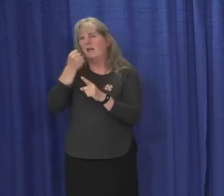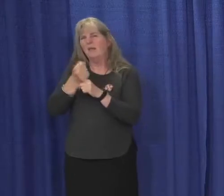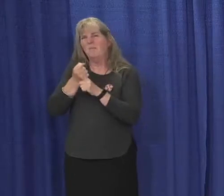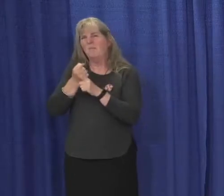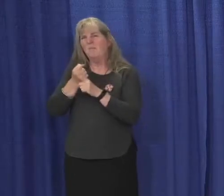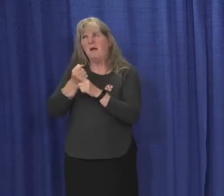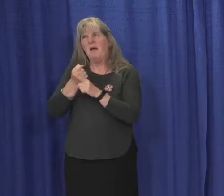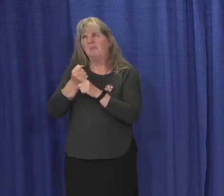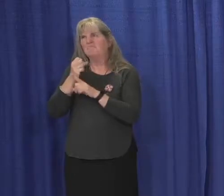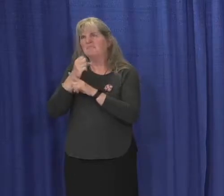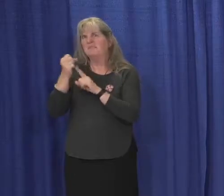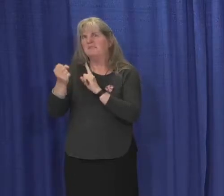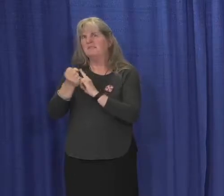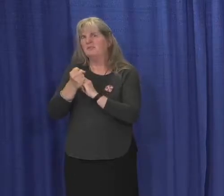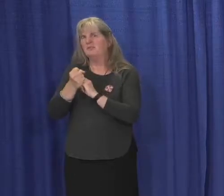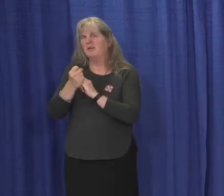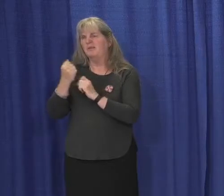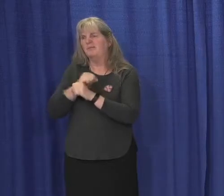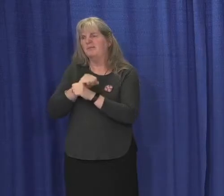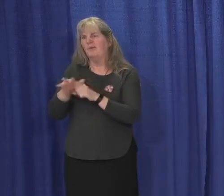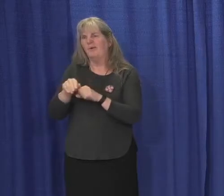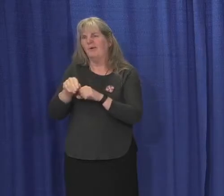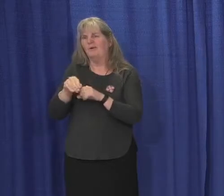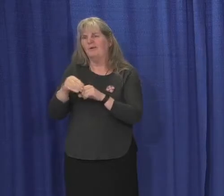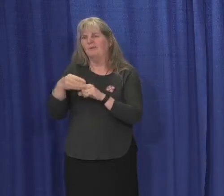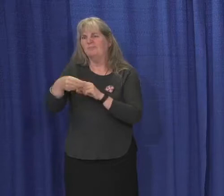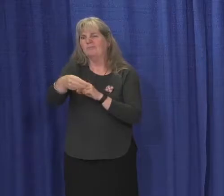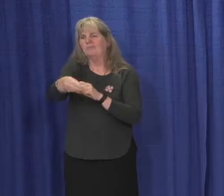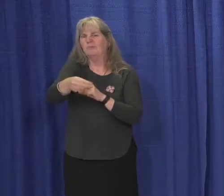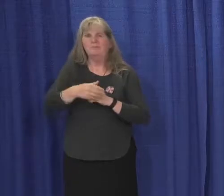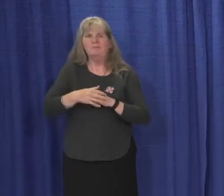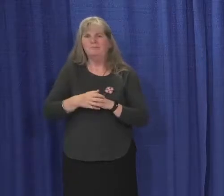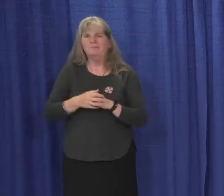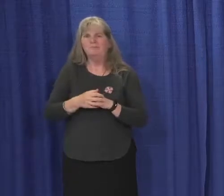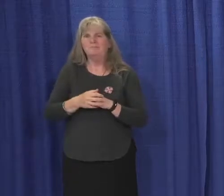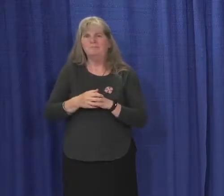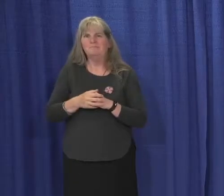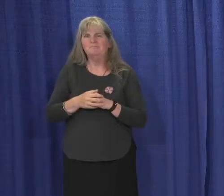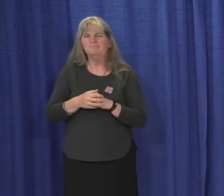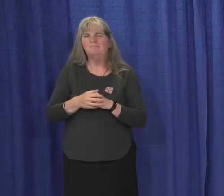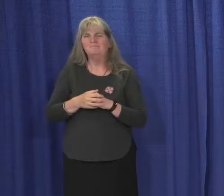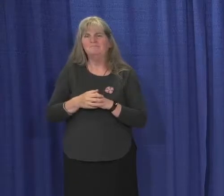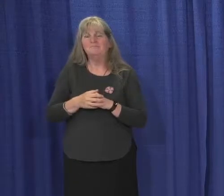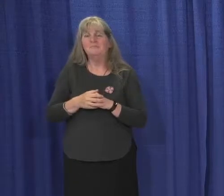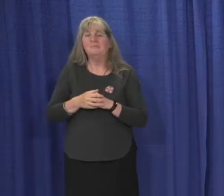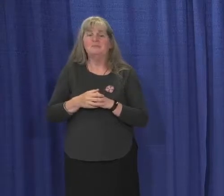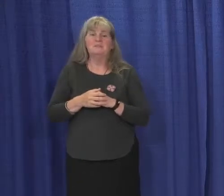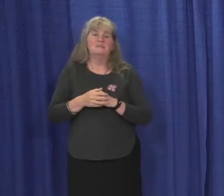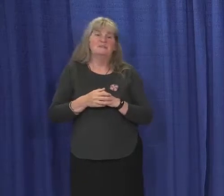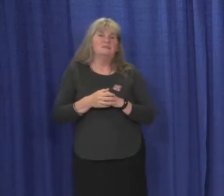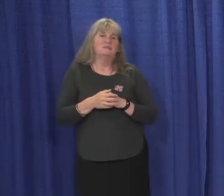make a difference in the spread or transmission based on what we've seen now.